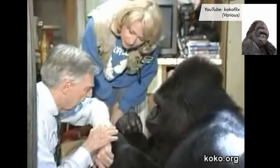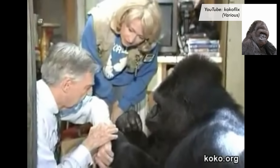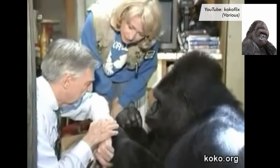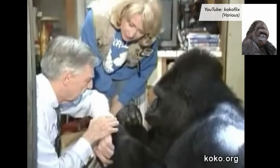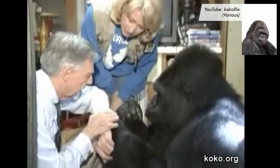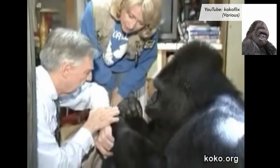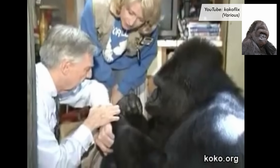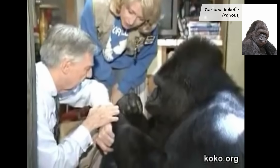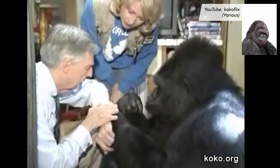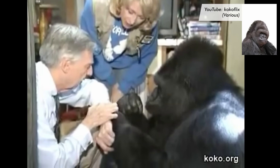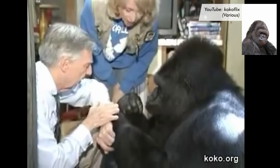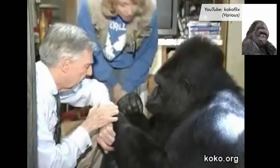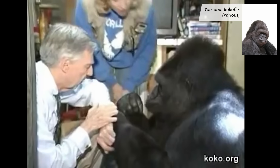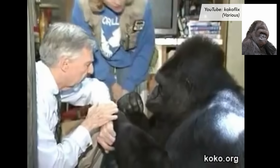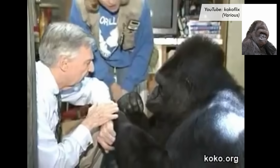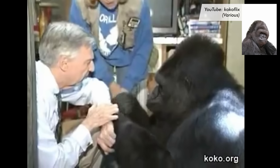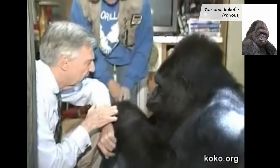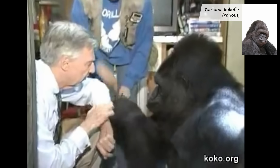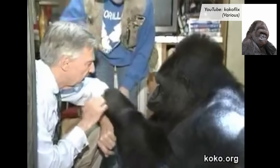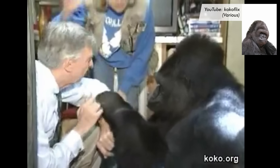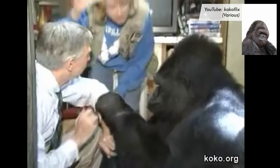[MISTER RODGERS:] That's a sun, and my grandfather gave me--